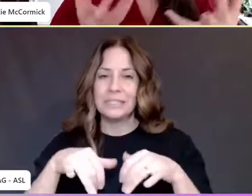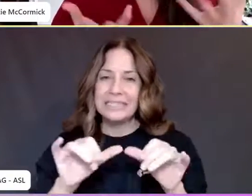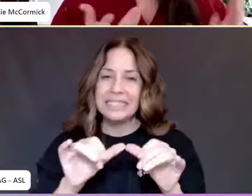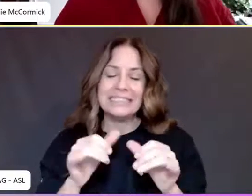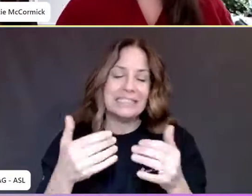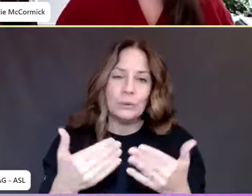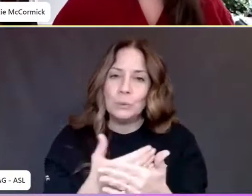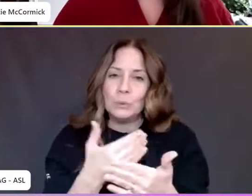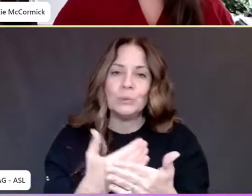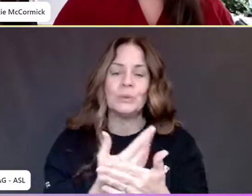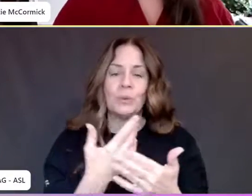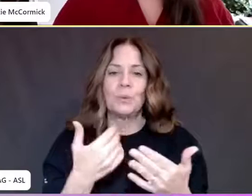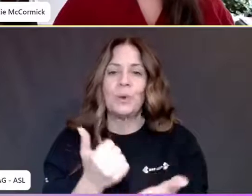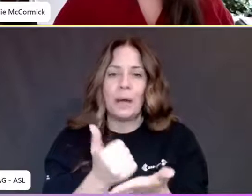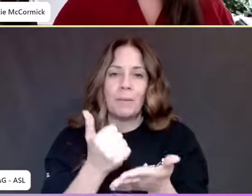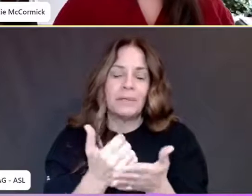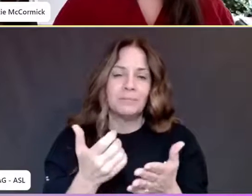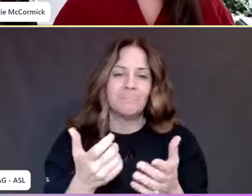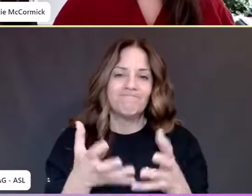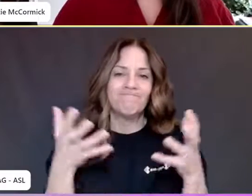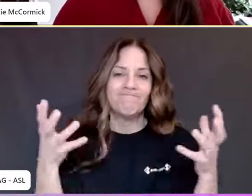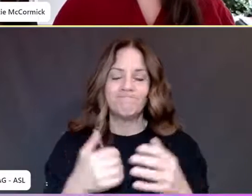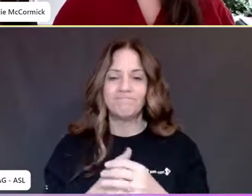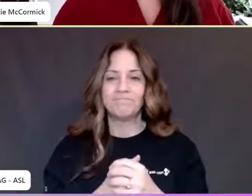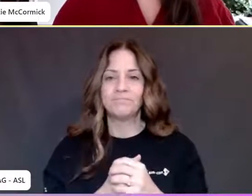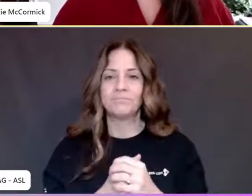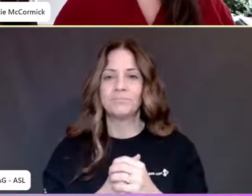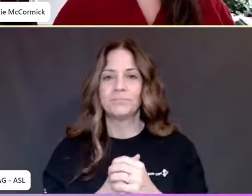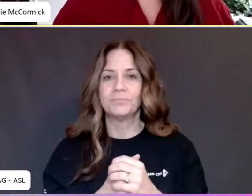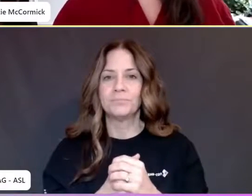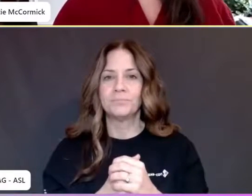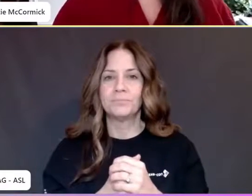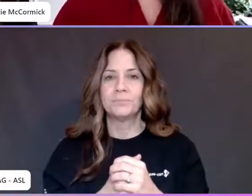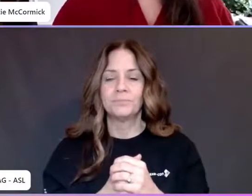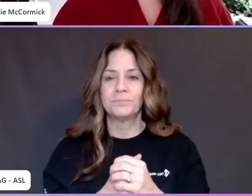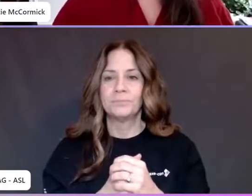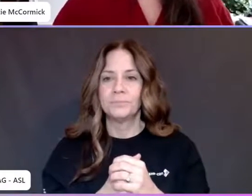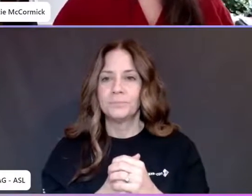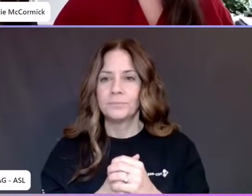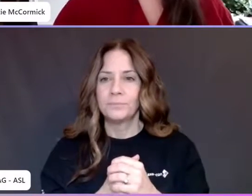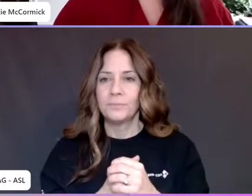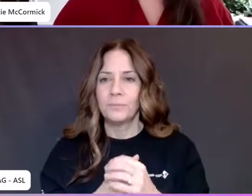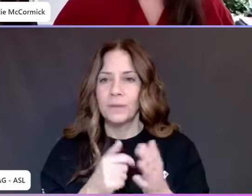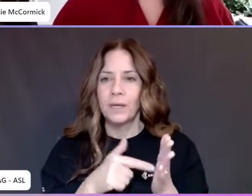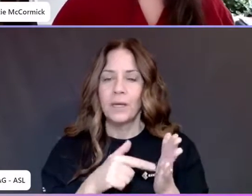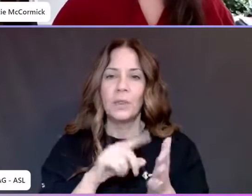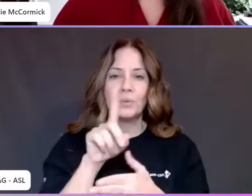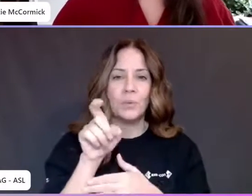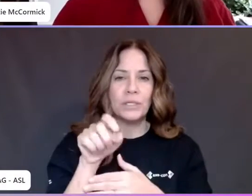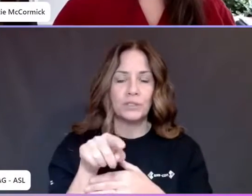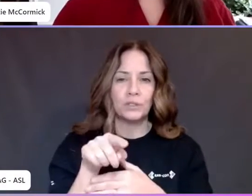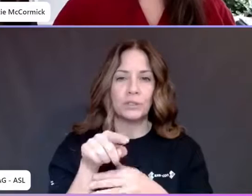dynamics section is working off the static and audit process section, it's a baby, so